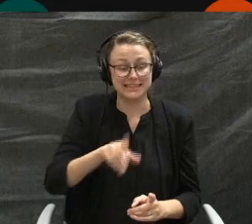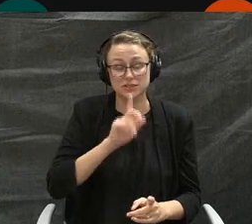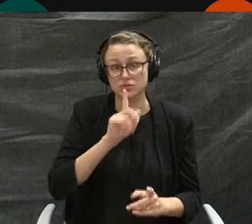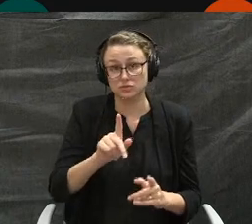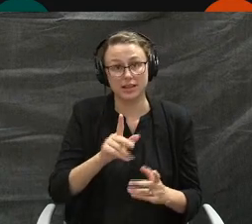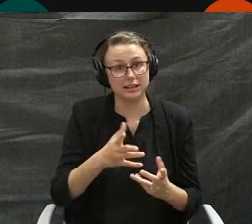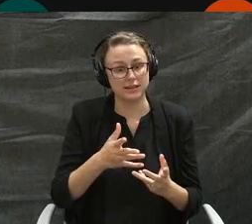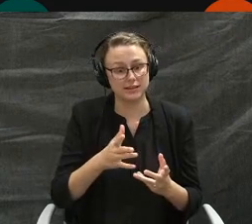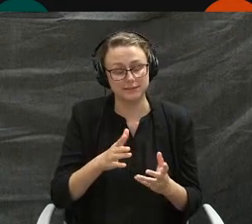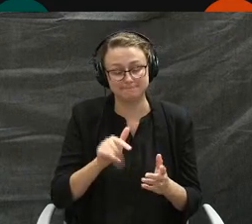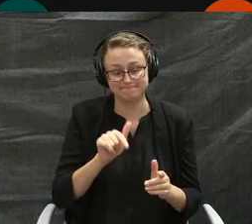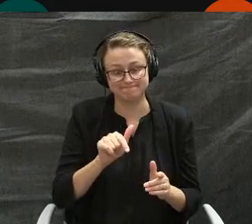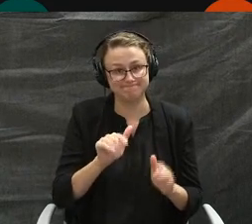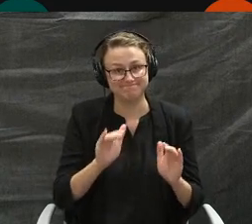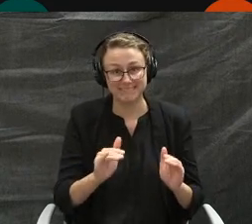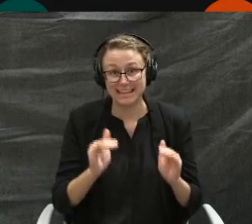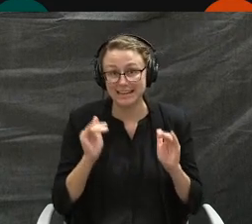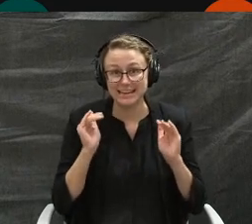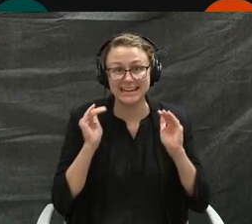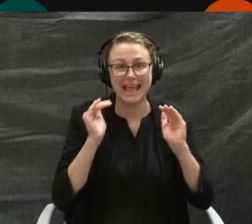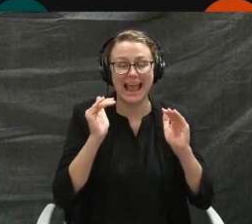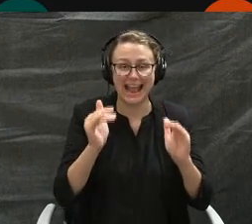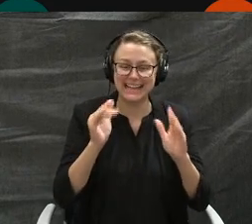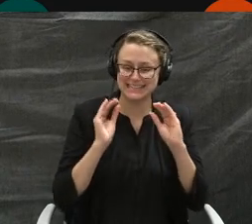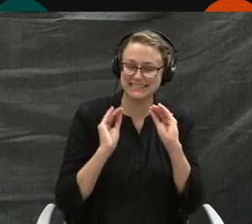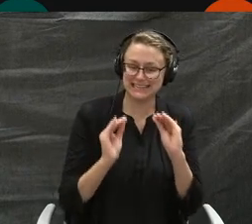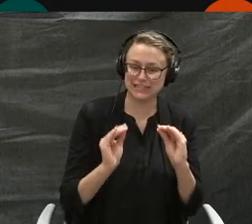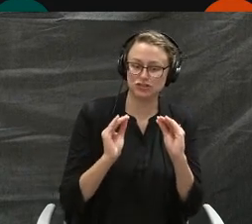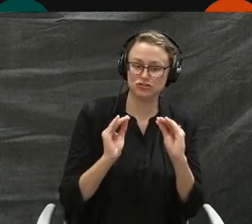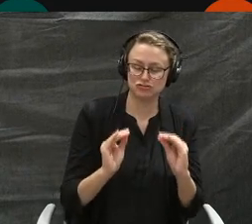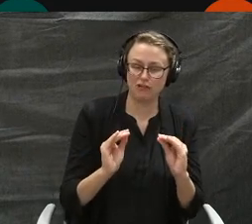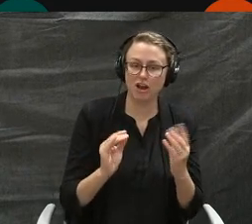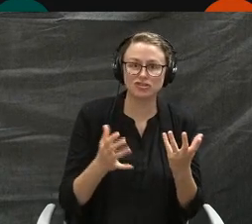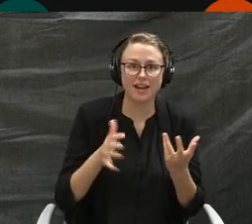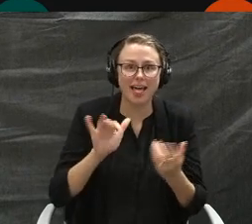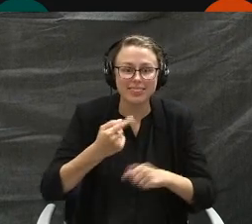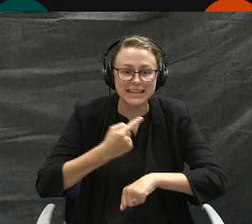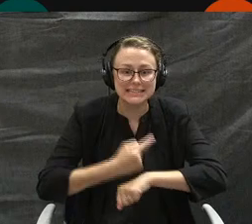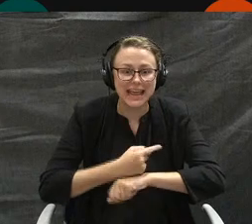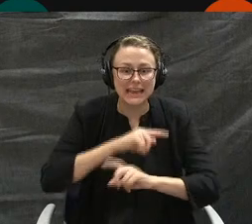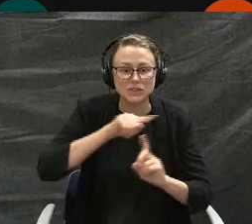uhm? Uh, instruction and the days when they were face to face